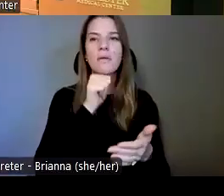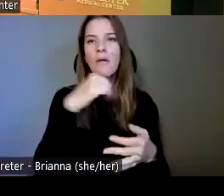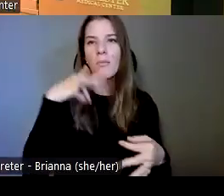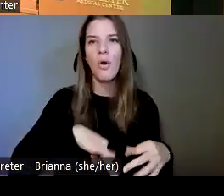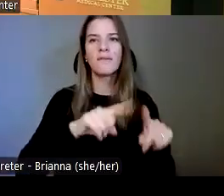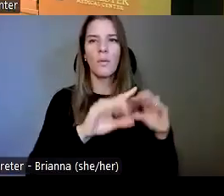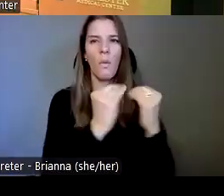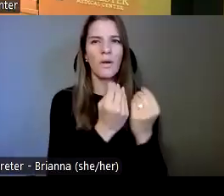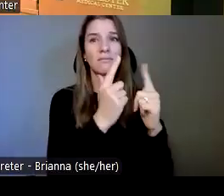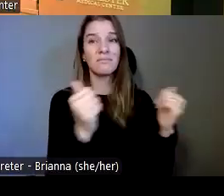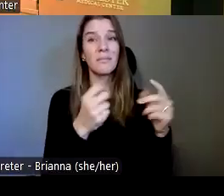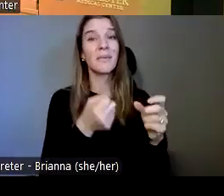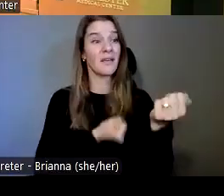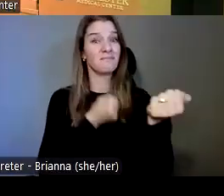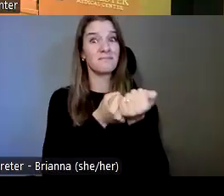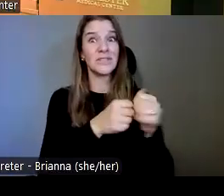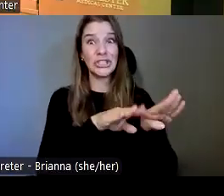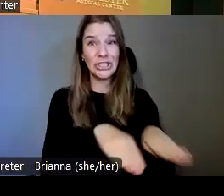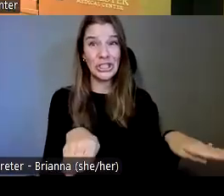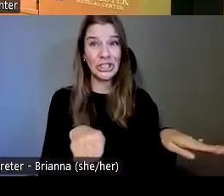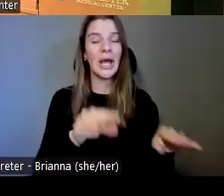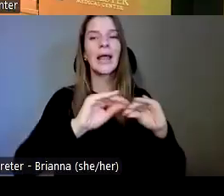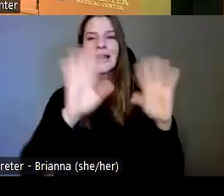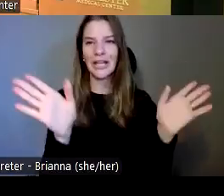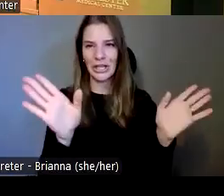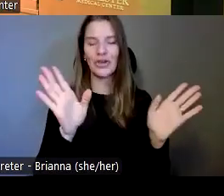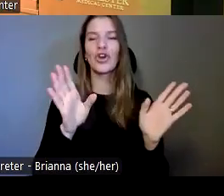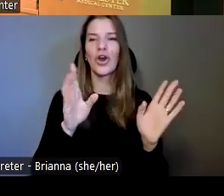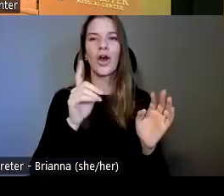investing in kids, it's a pretty clear sign that there is community health and where that's not